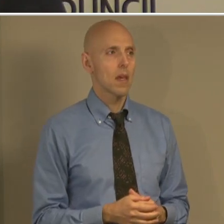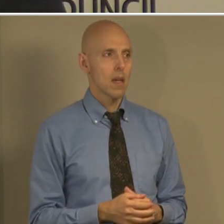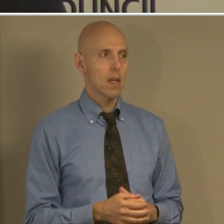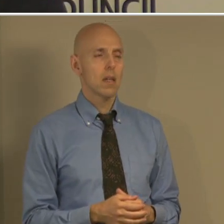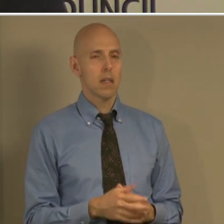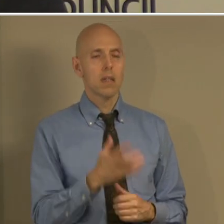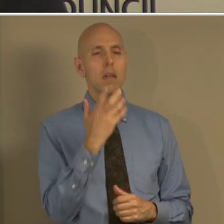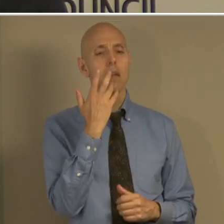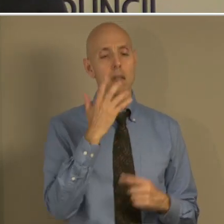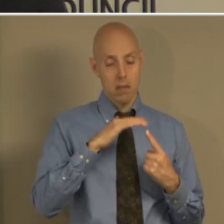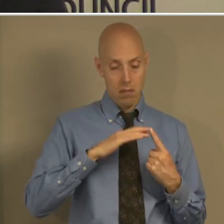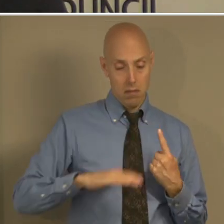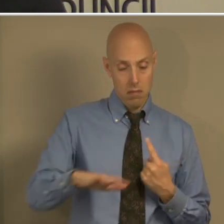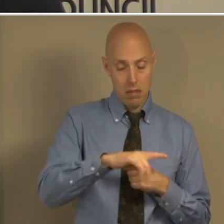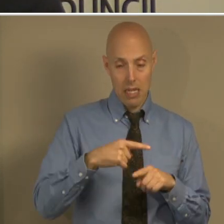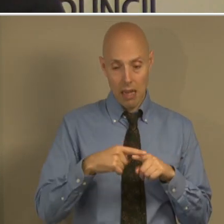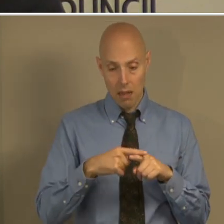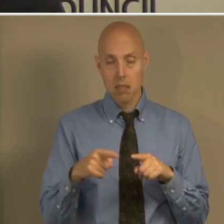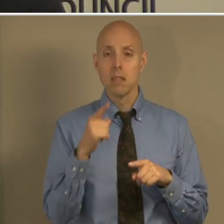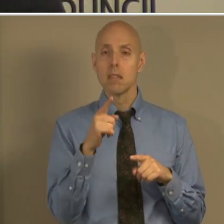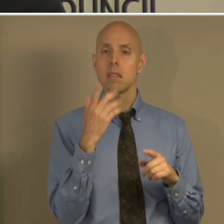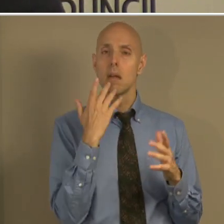Over the next three years more money will be invested outside London.